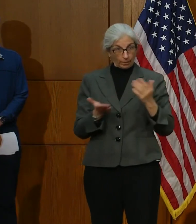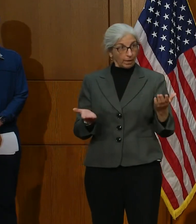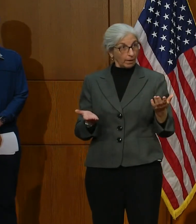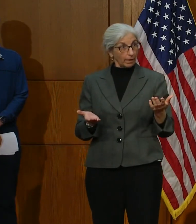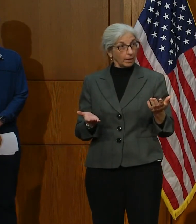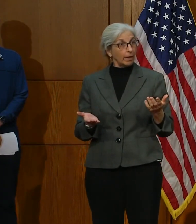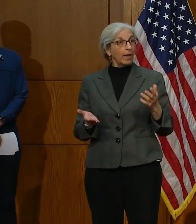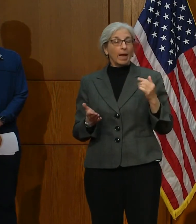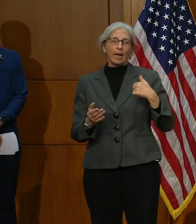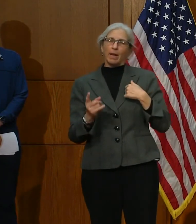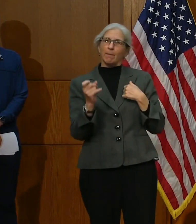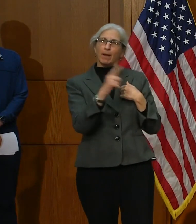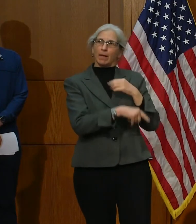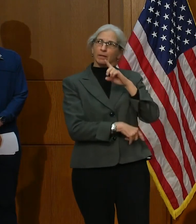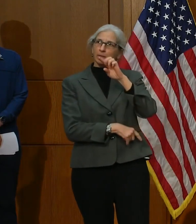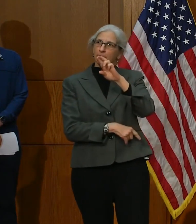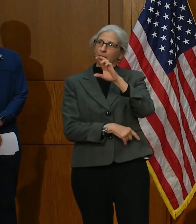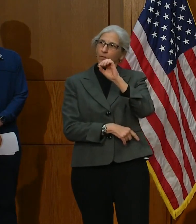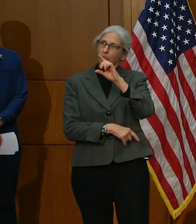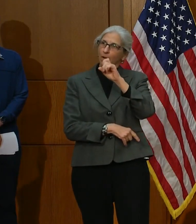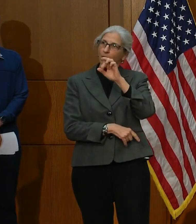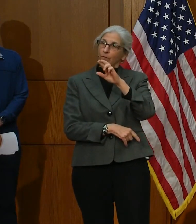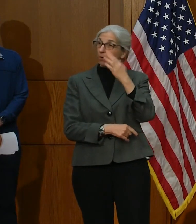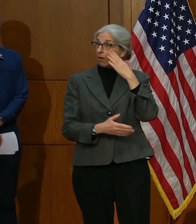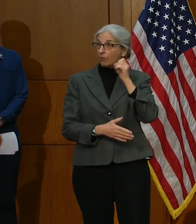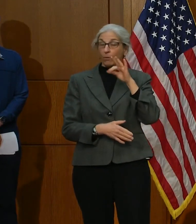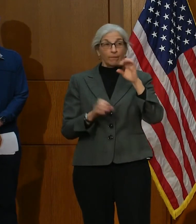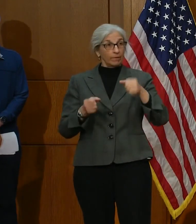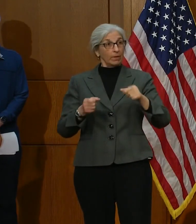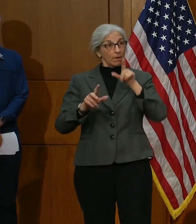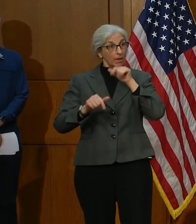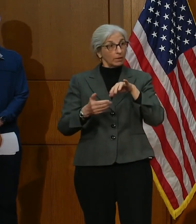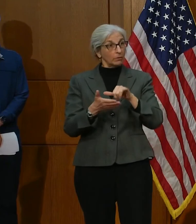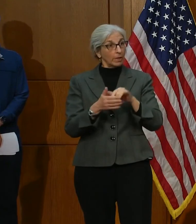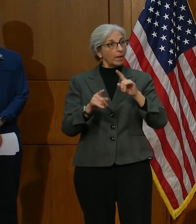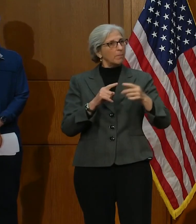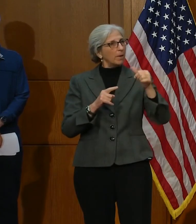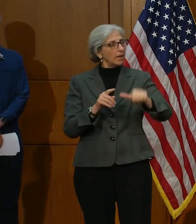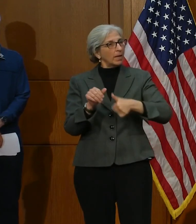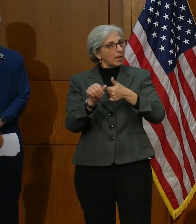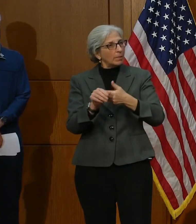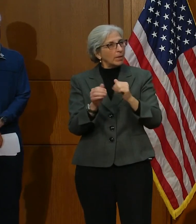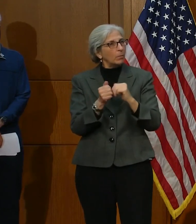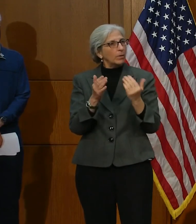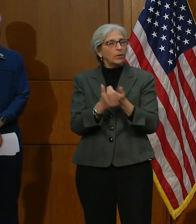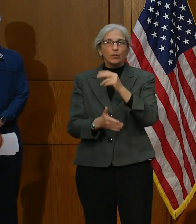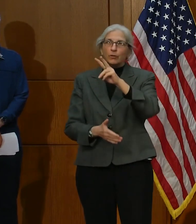THE WORK THAT THEY'VE BEEN DOING? ON THIS QUESTION, I GUESS IS FOR DR OLIVER. I'M NOT